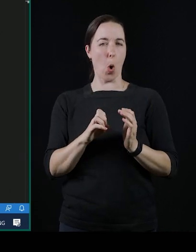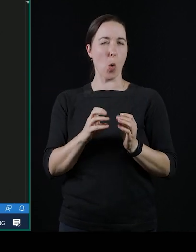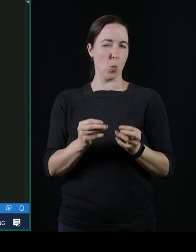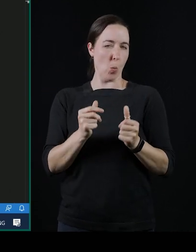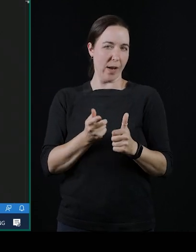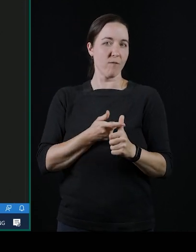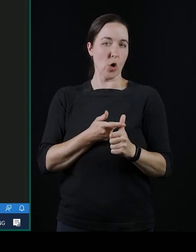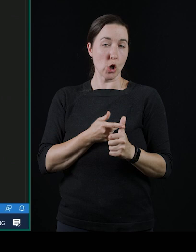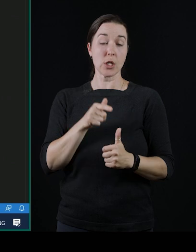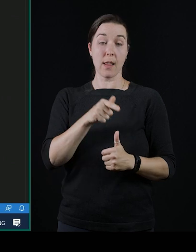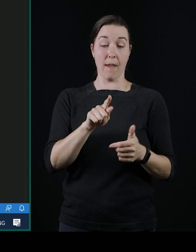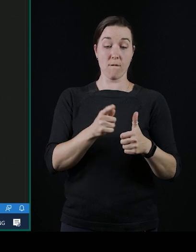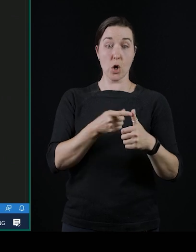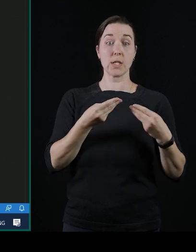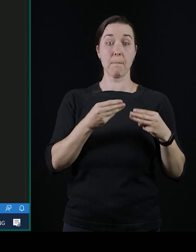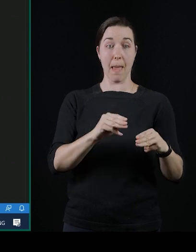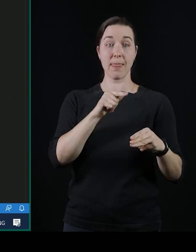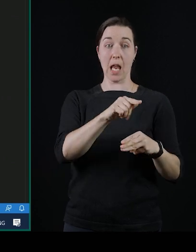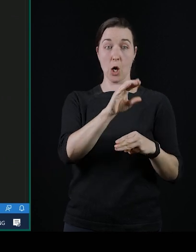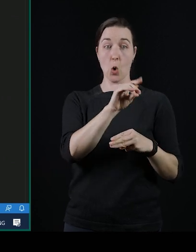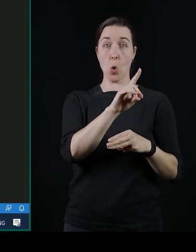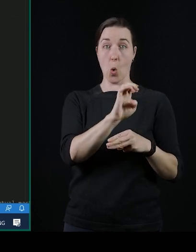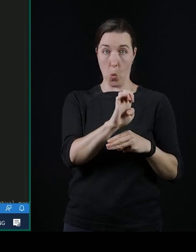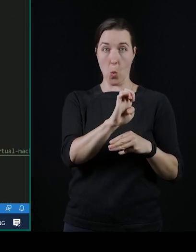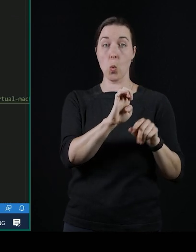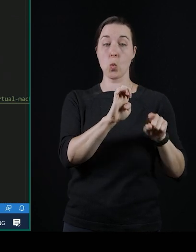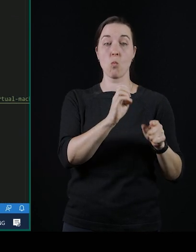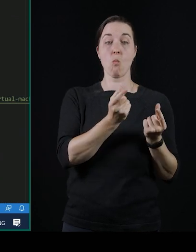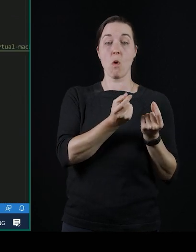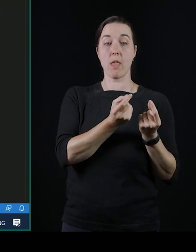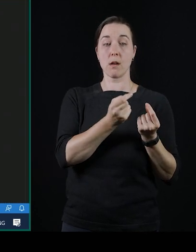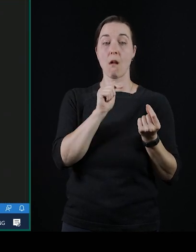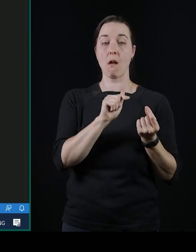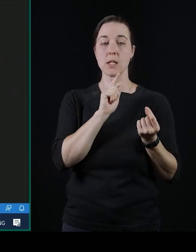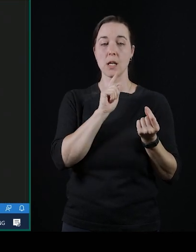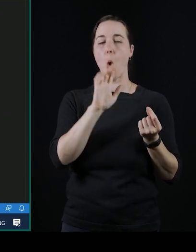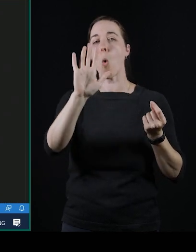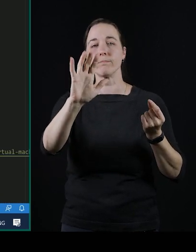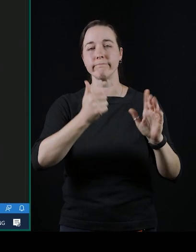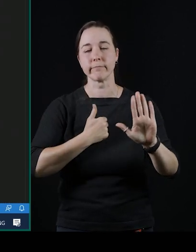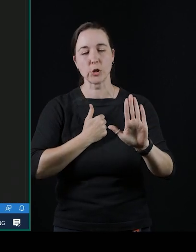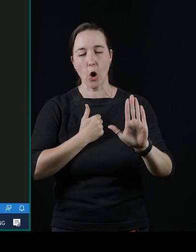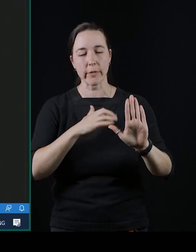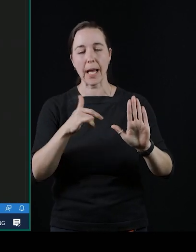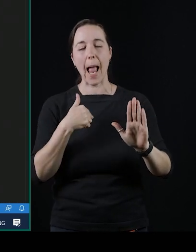So the first method that it's been called, what the does is, oh, I, sorry,